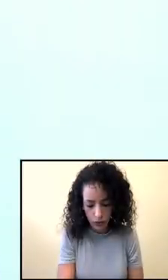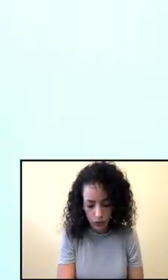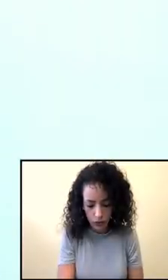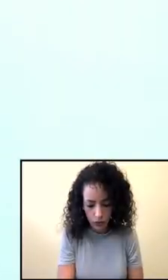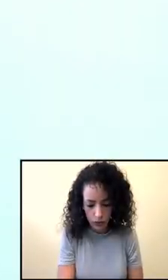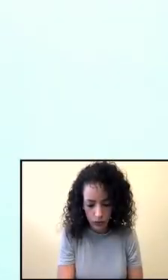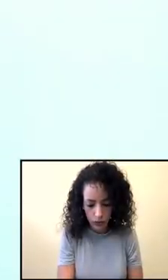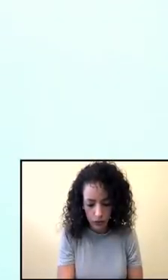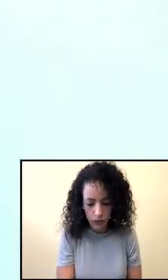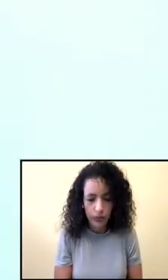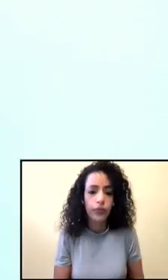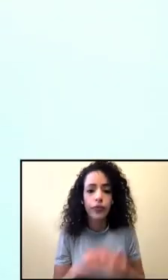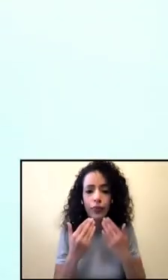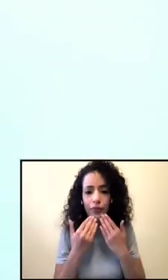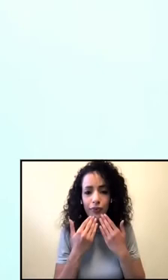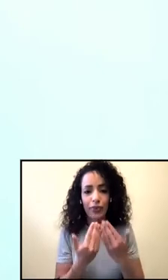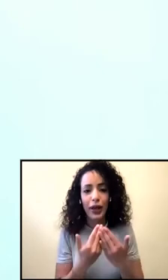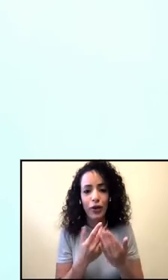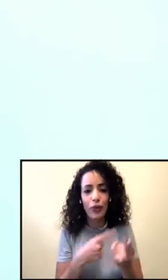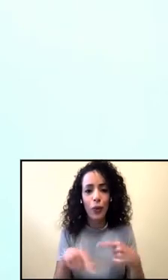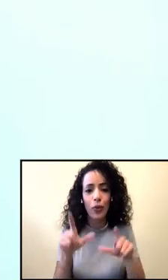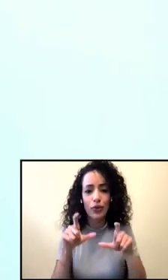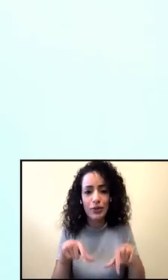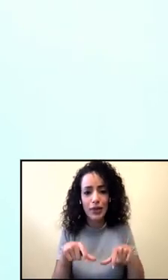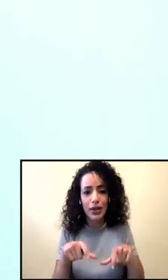Thank you so much for staying with us and to listen to the documentary.